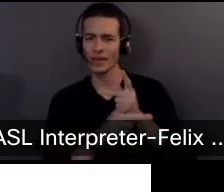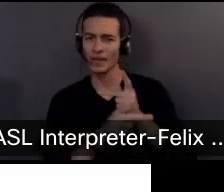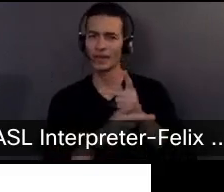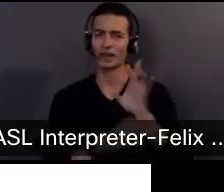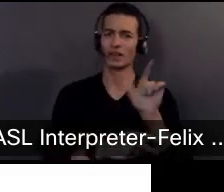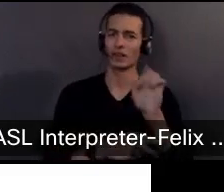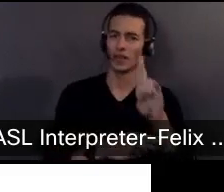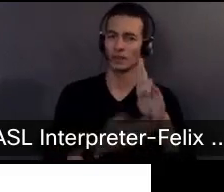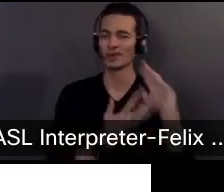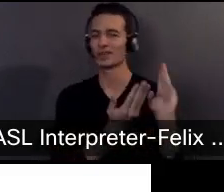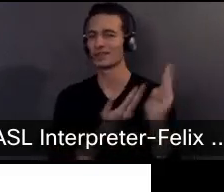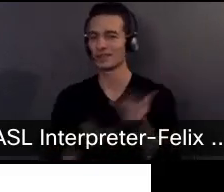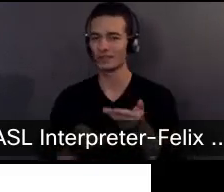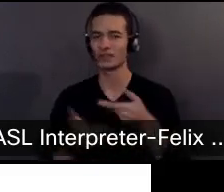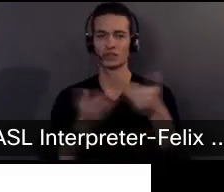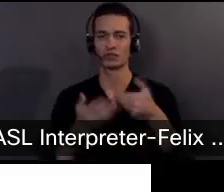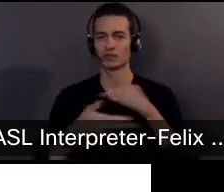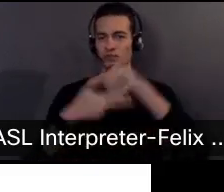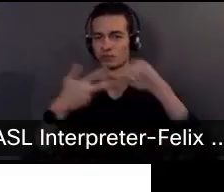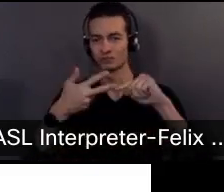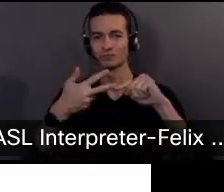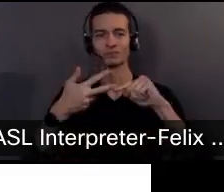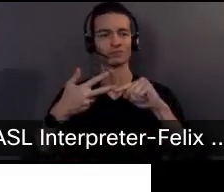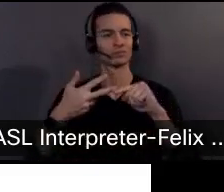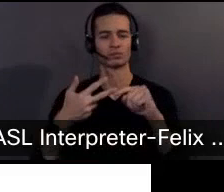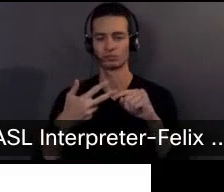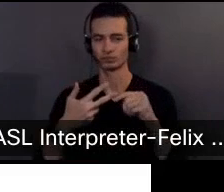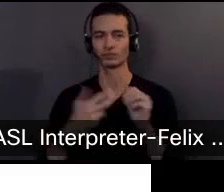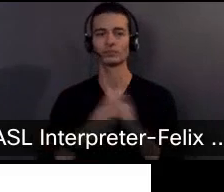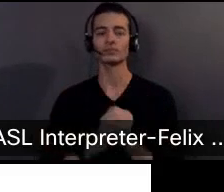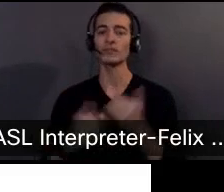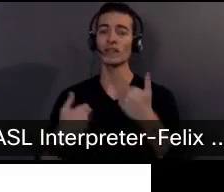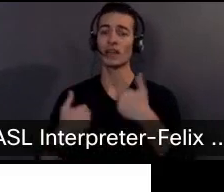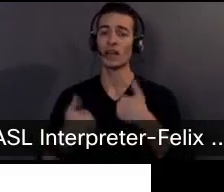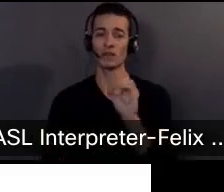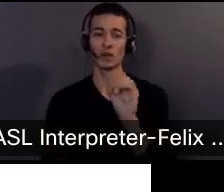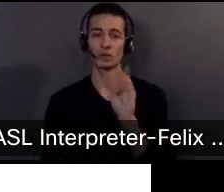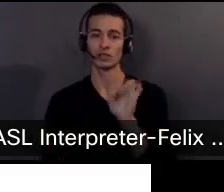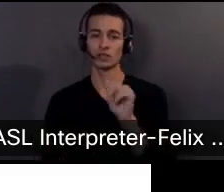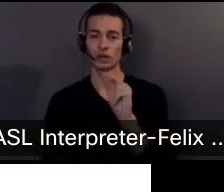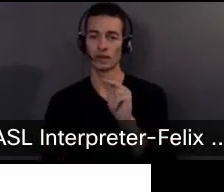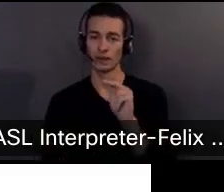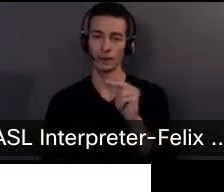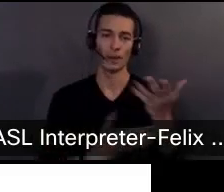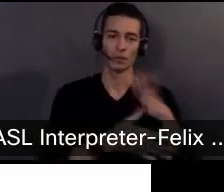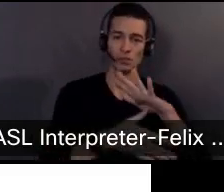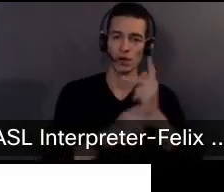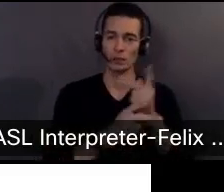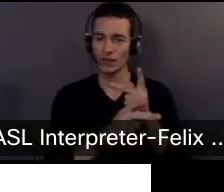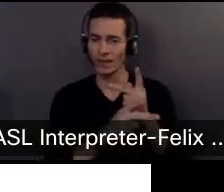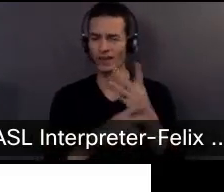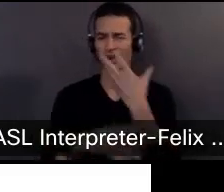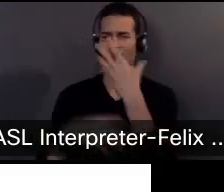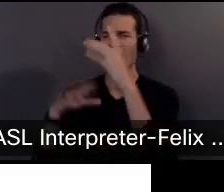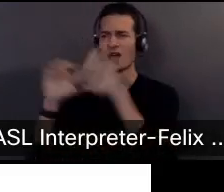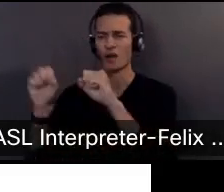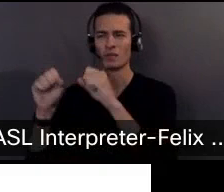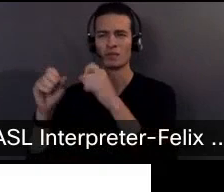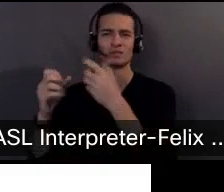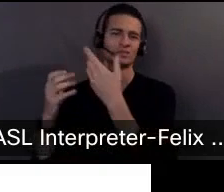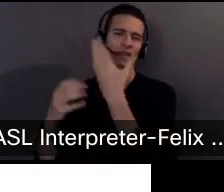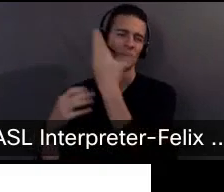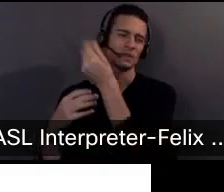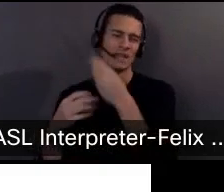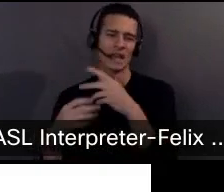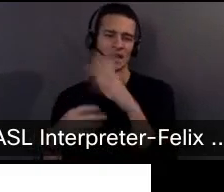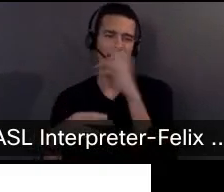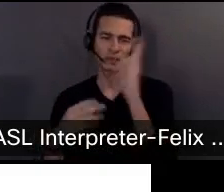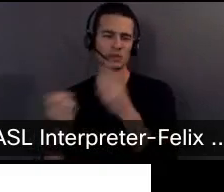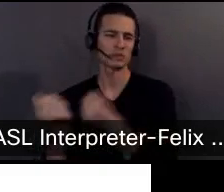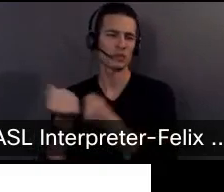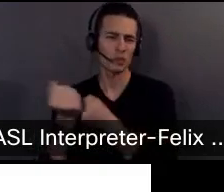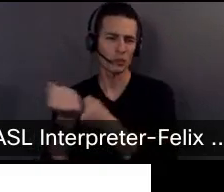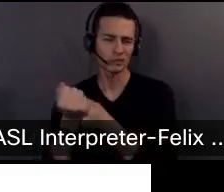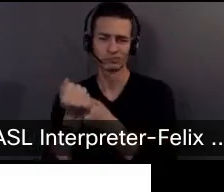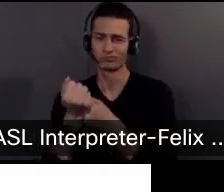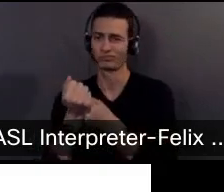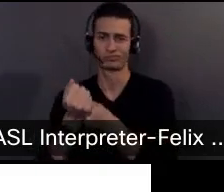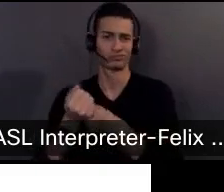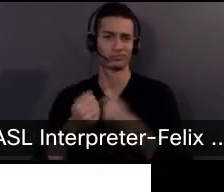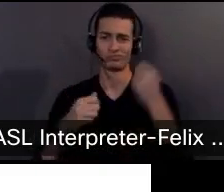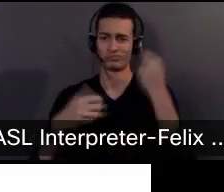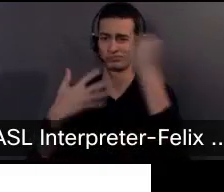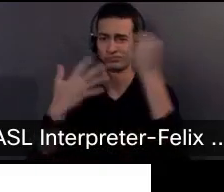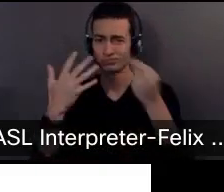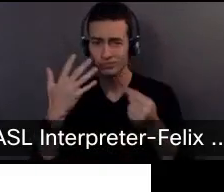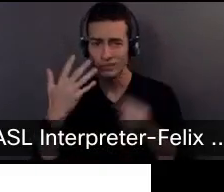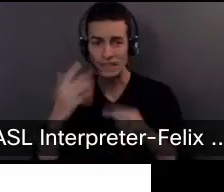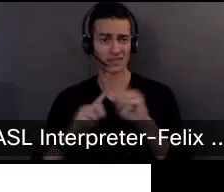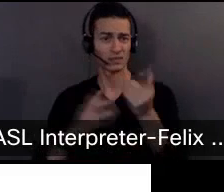Family planning, comprehensive gynecology, women's health and primary care, outpatient medical support for women at every stage of life and godless. How hospitals and God bless all of those women who come in to give birth at our hospitals.